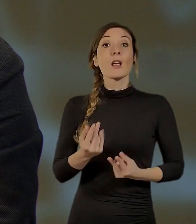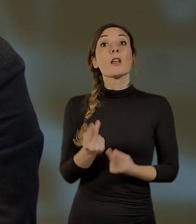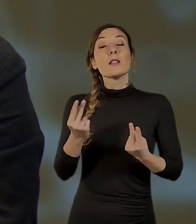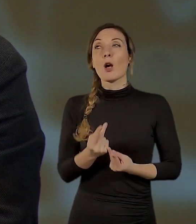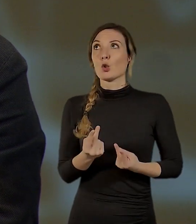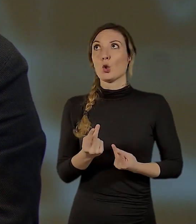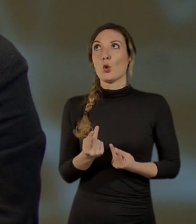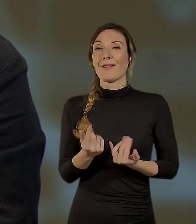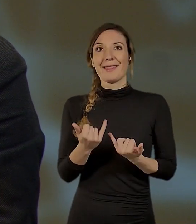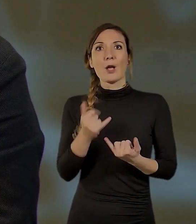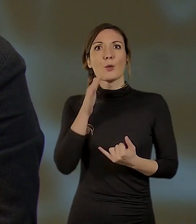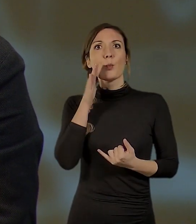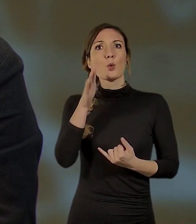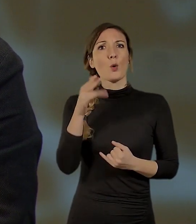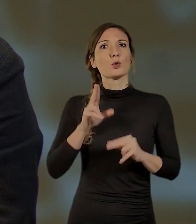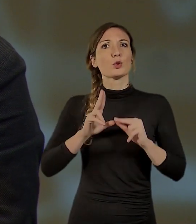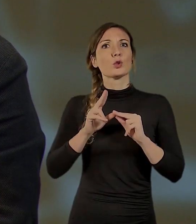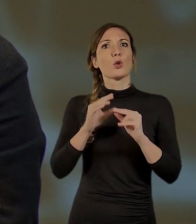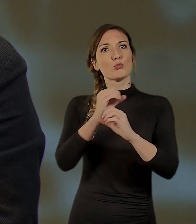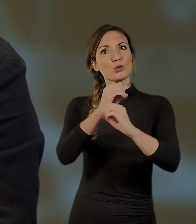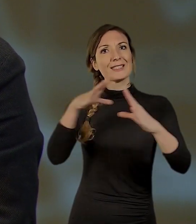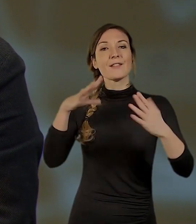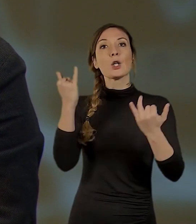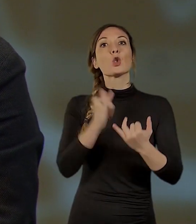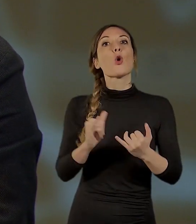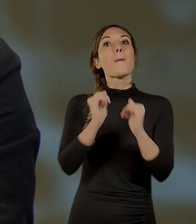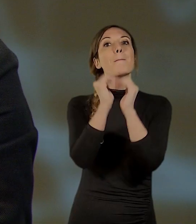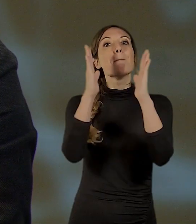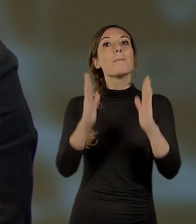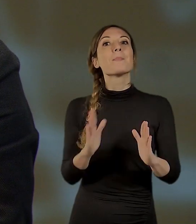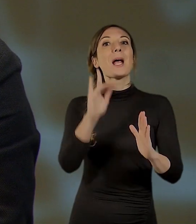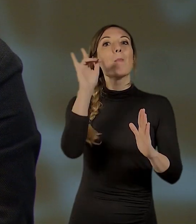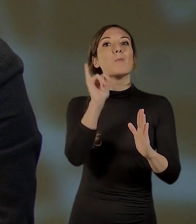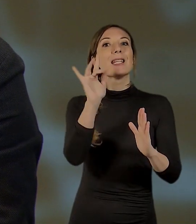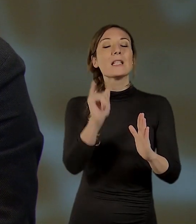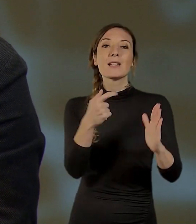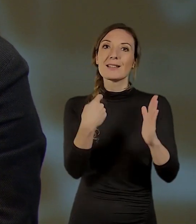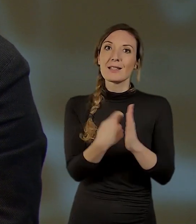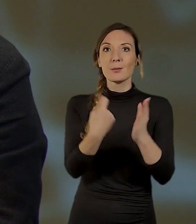who are very unlikely to buy a car, so that there is that option.